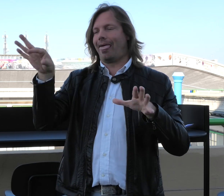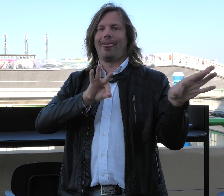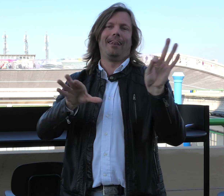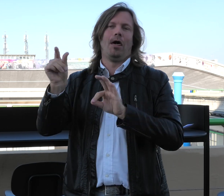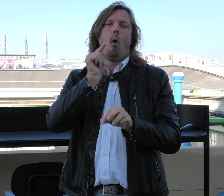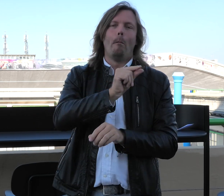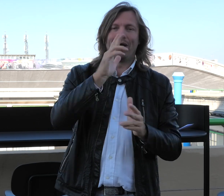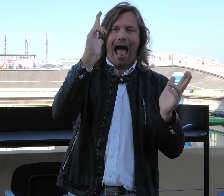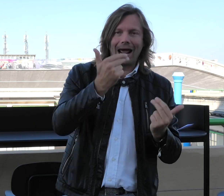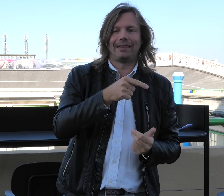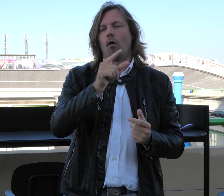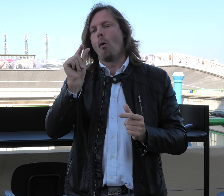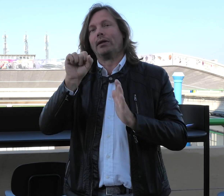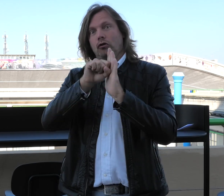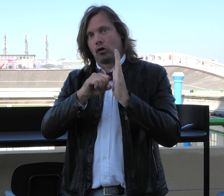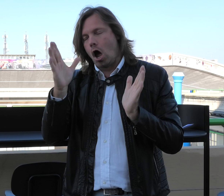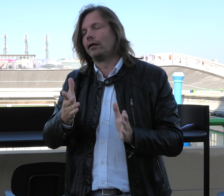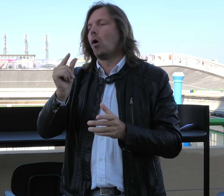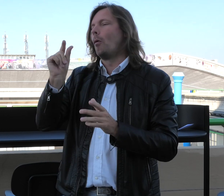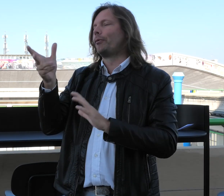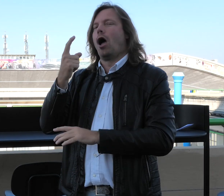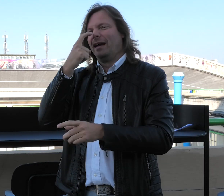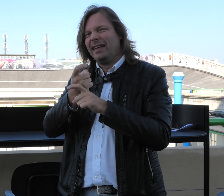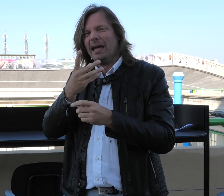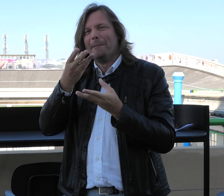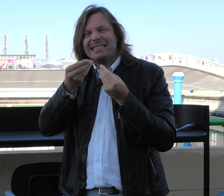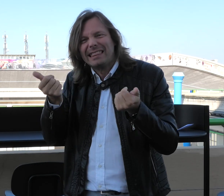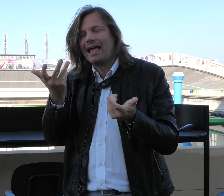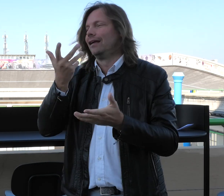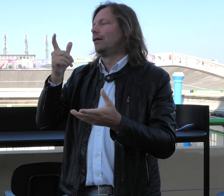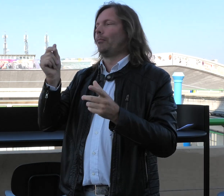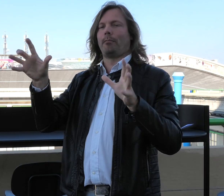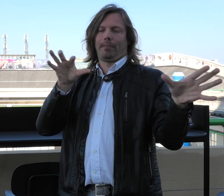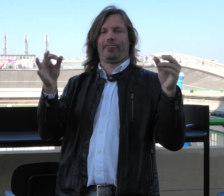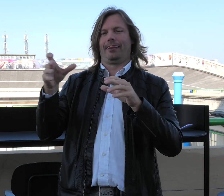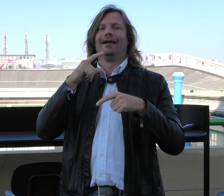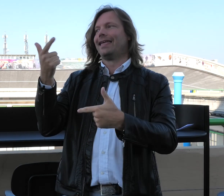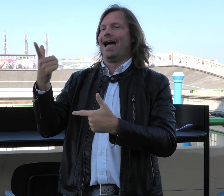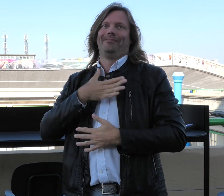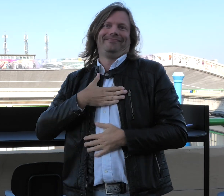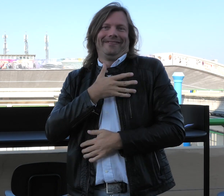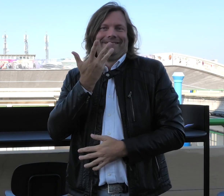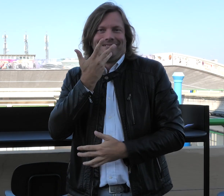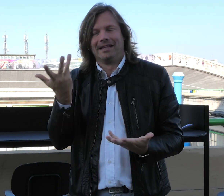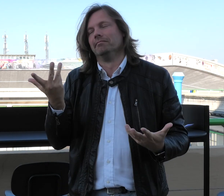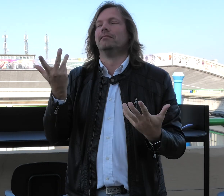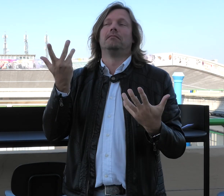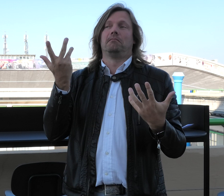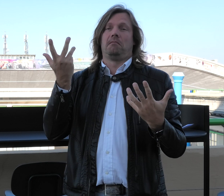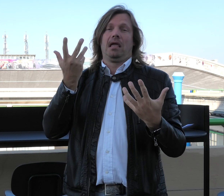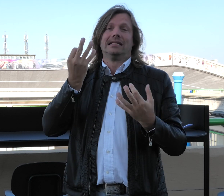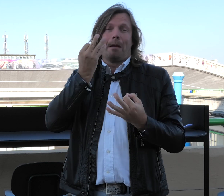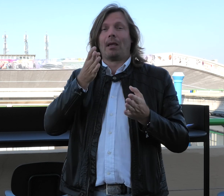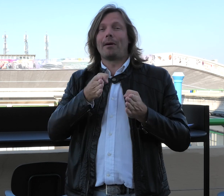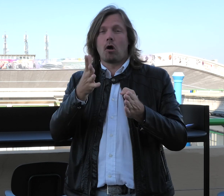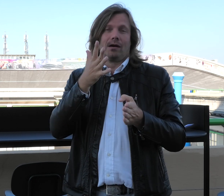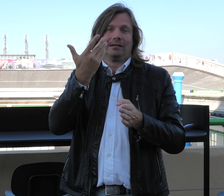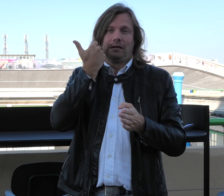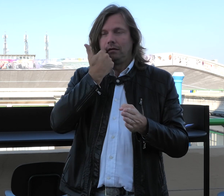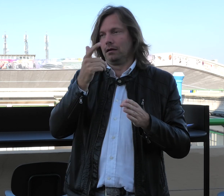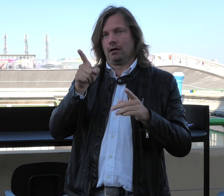If there are no specific requests I organise a bit on religion, art, mysteries so that everyone is satisfied.